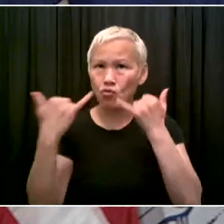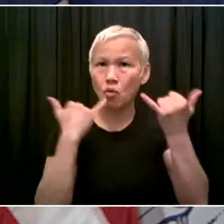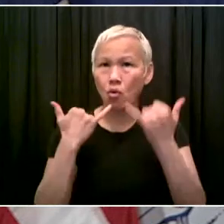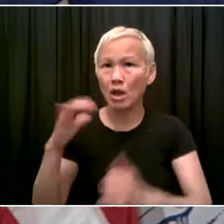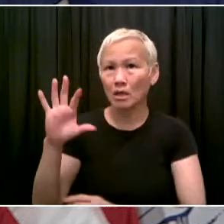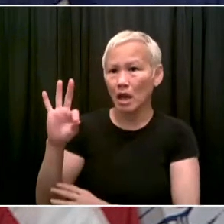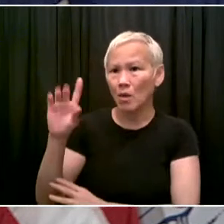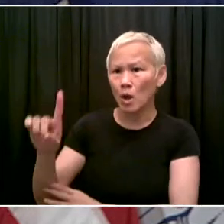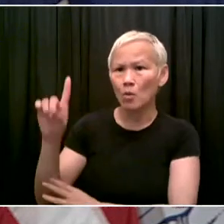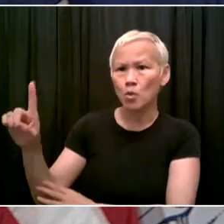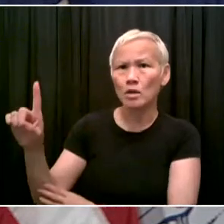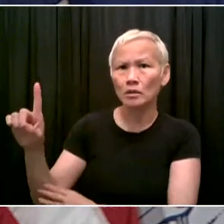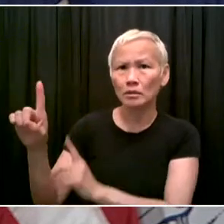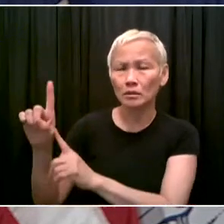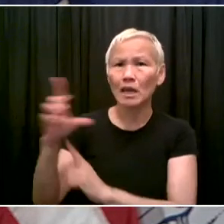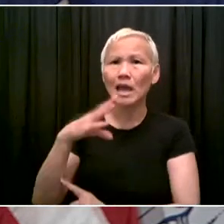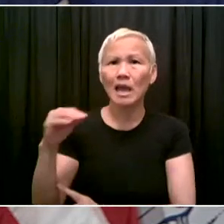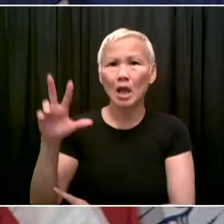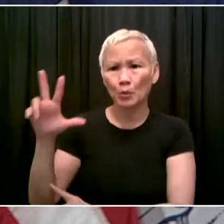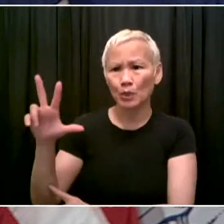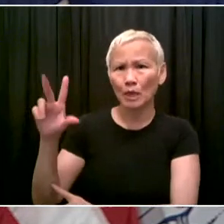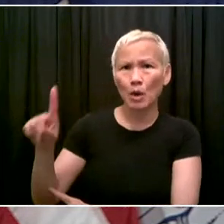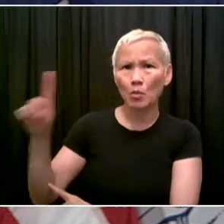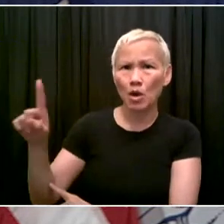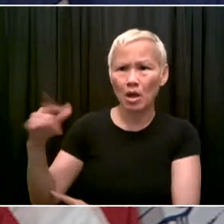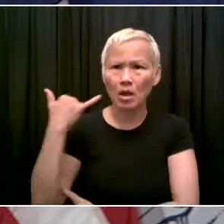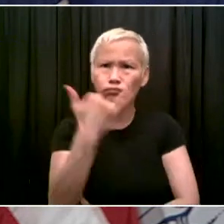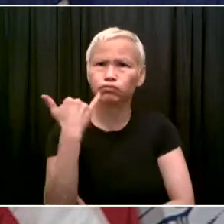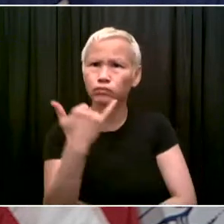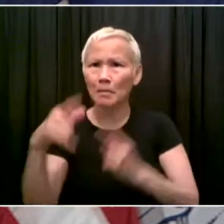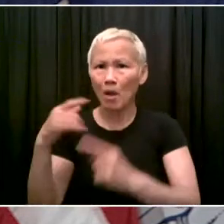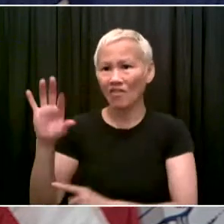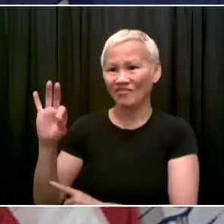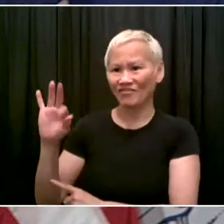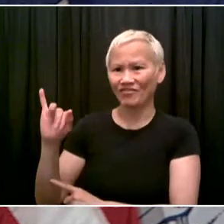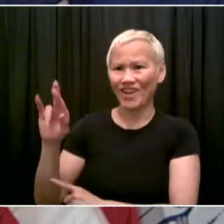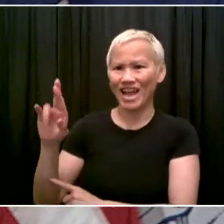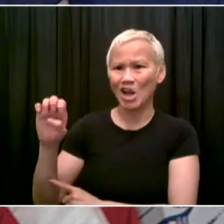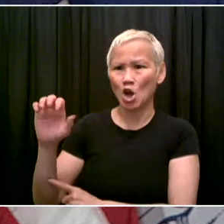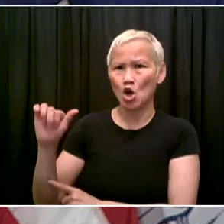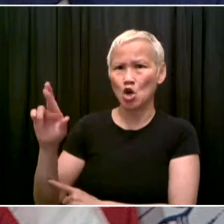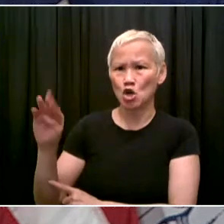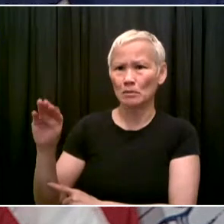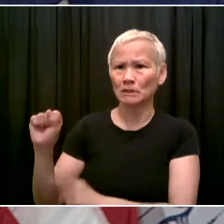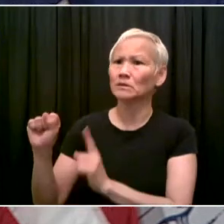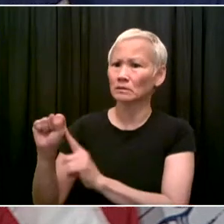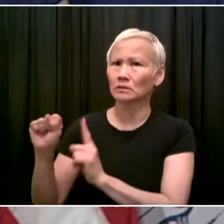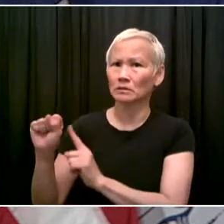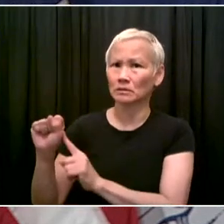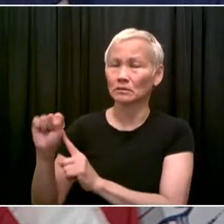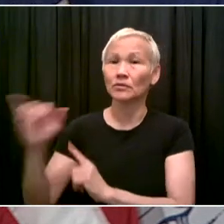HEAR THE COMPLAINTS SO 911 AND 311 CALLS I THINK OUR INITIATIVES